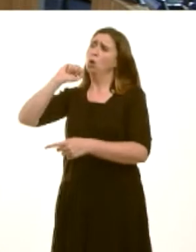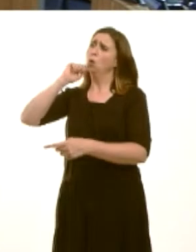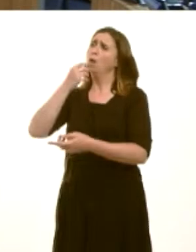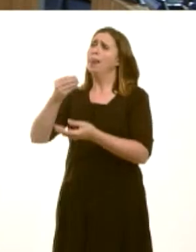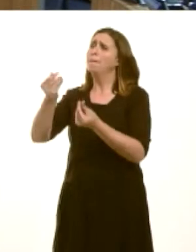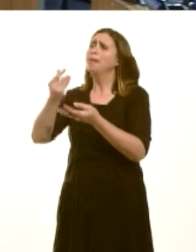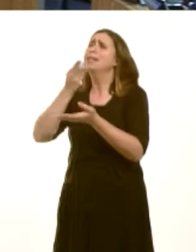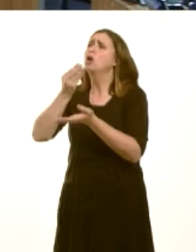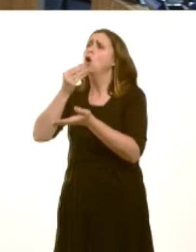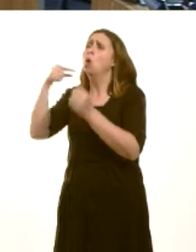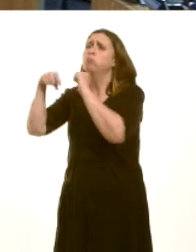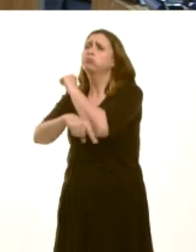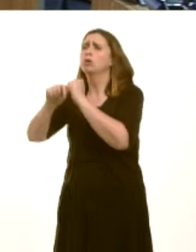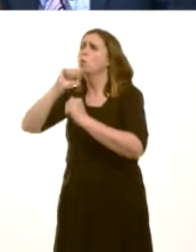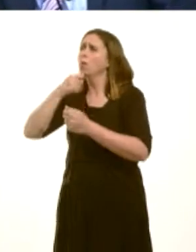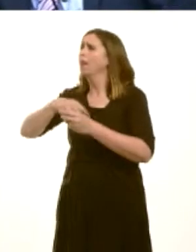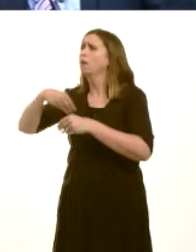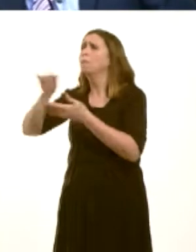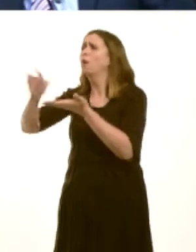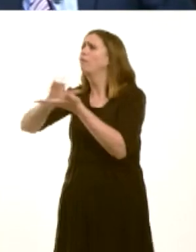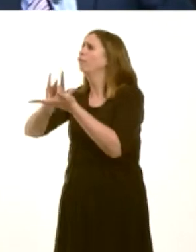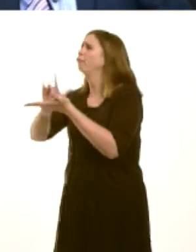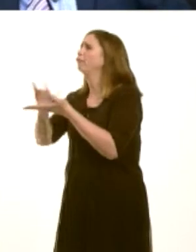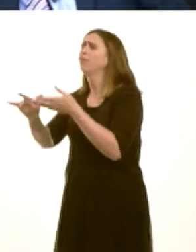Carwyn Jones: The Member would not believe the resistance in his own party in Westminster